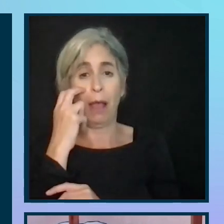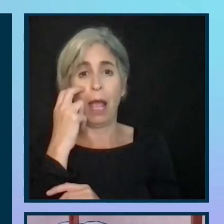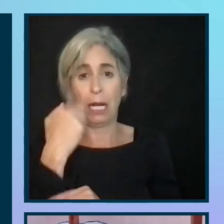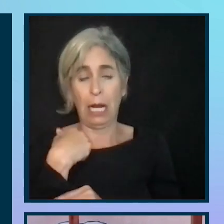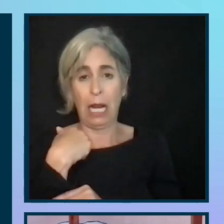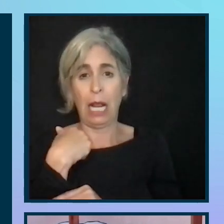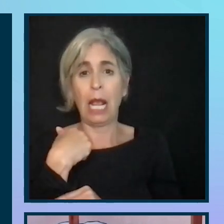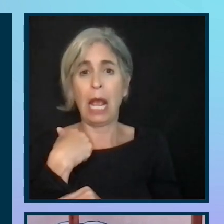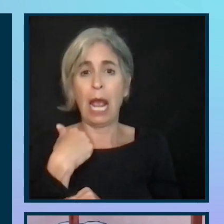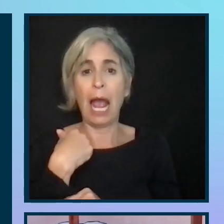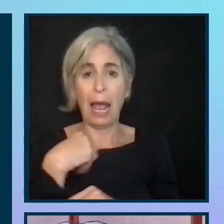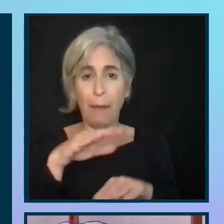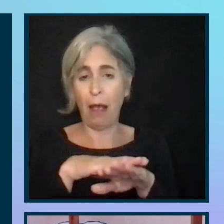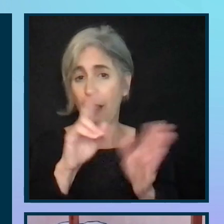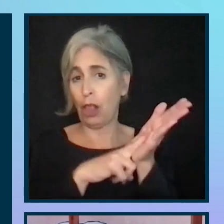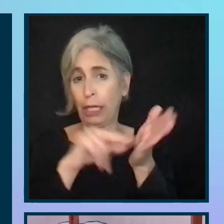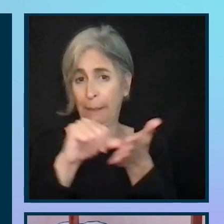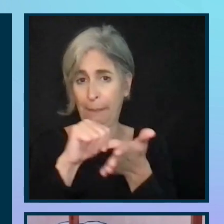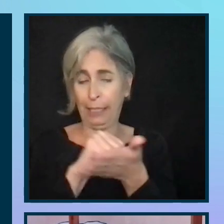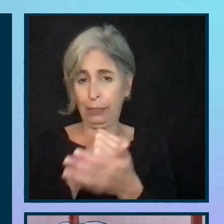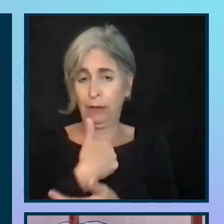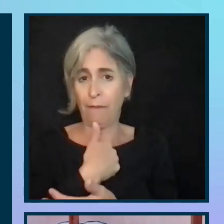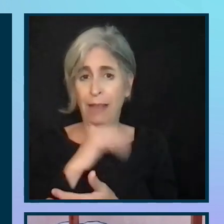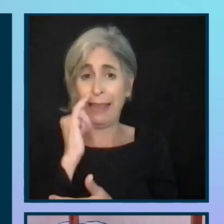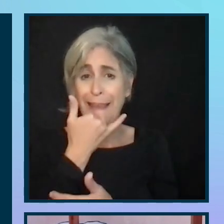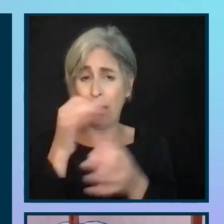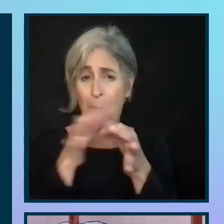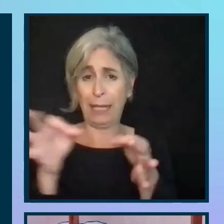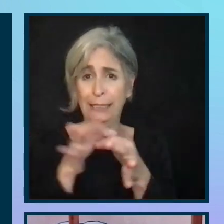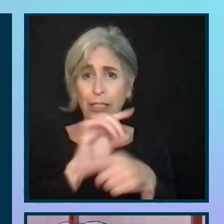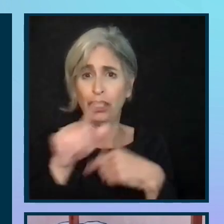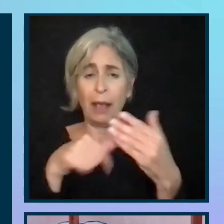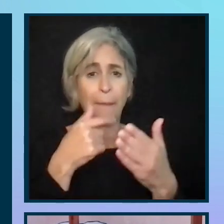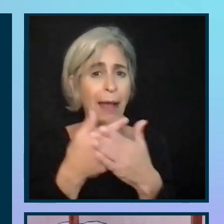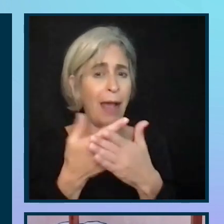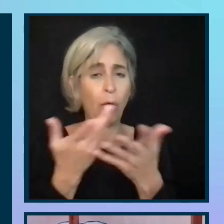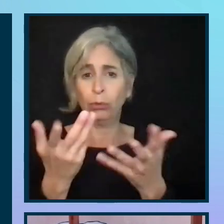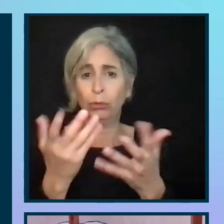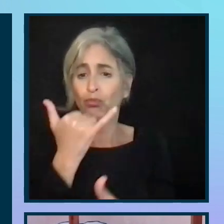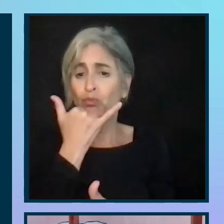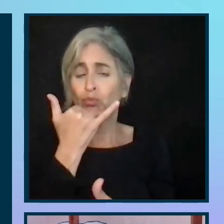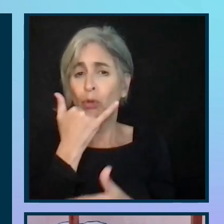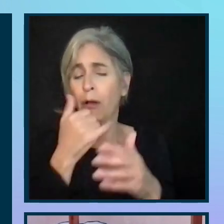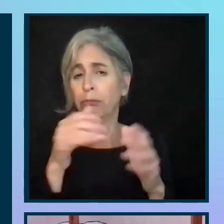and I am on the Log in page, and the error message about incorrect credentials is displayed,